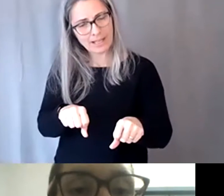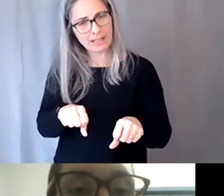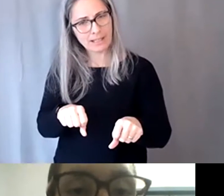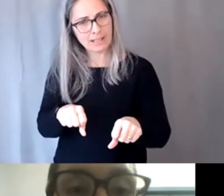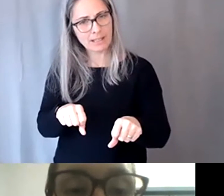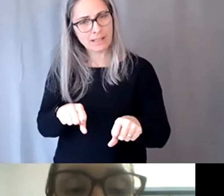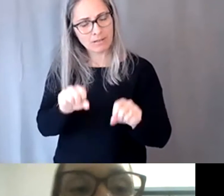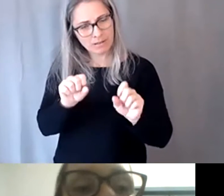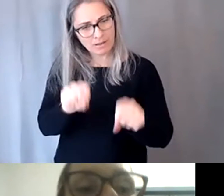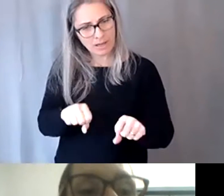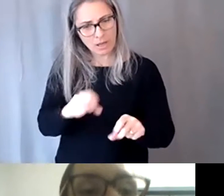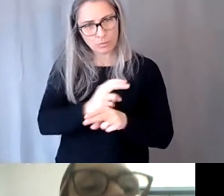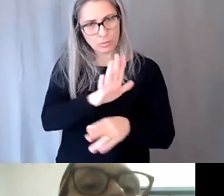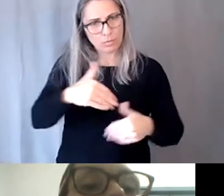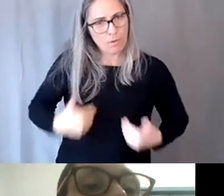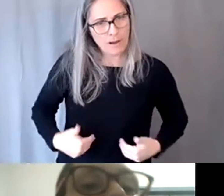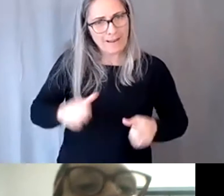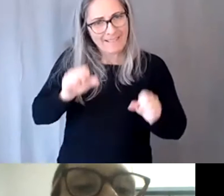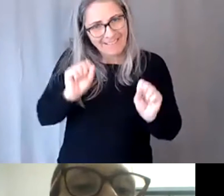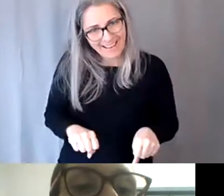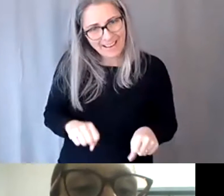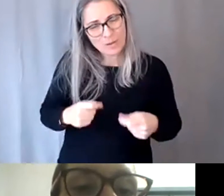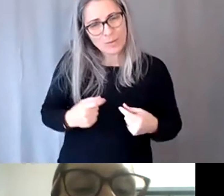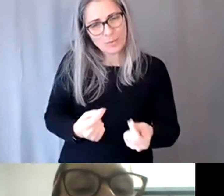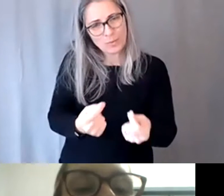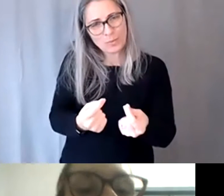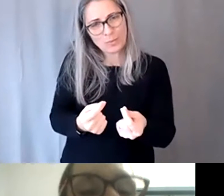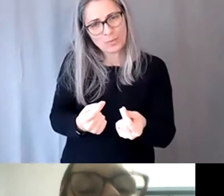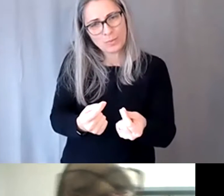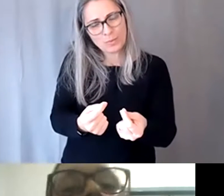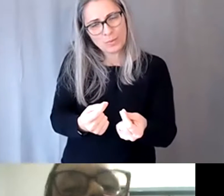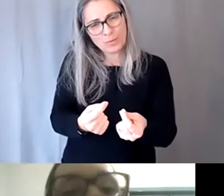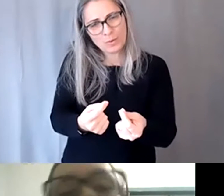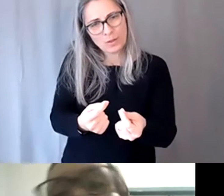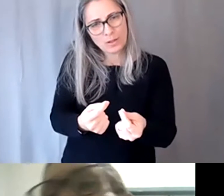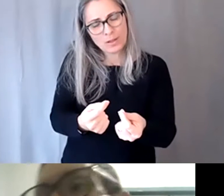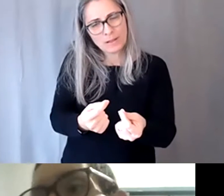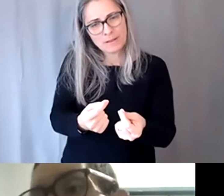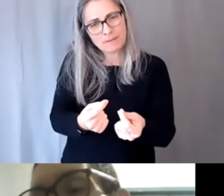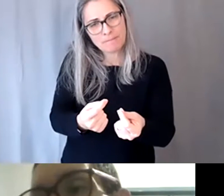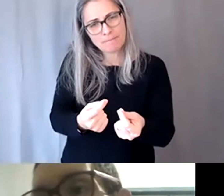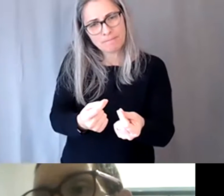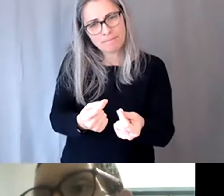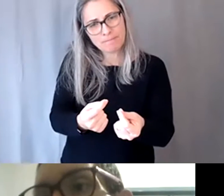body that wouldn't result in